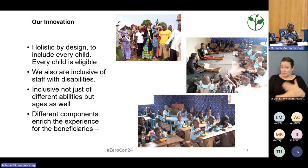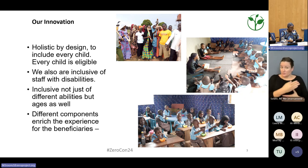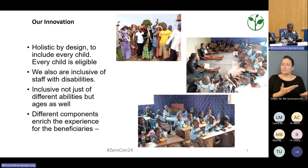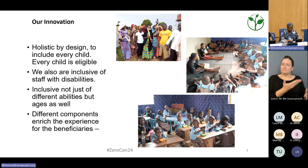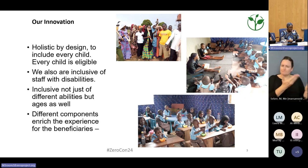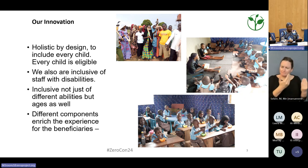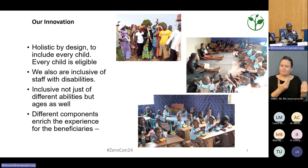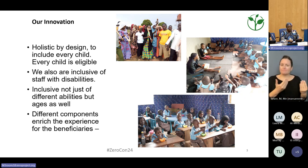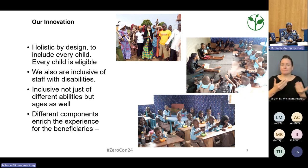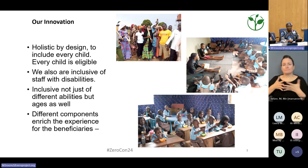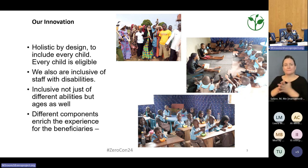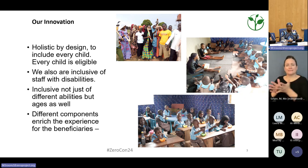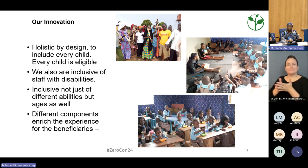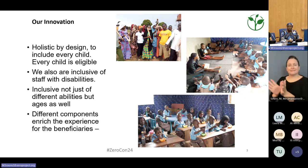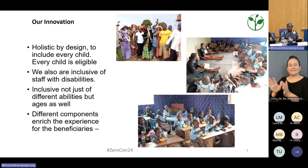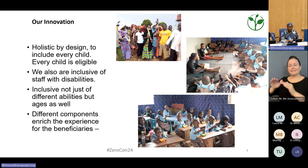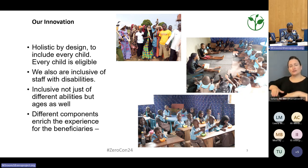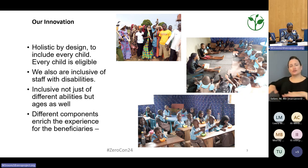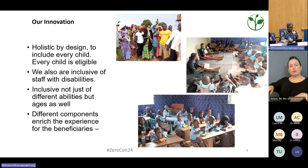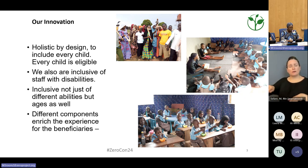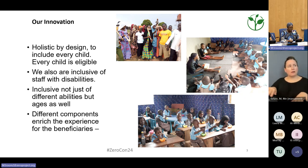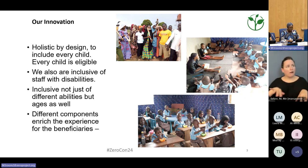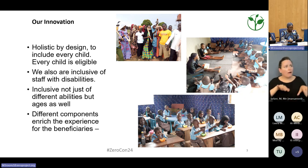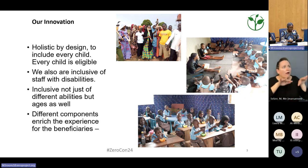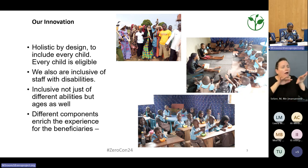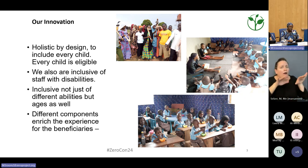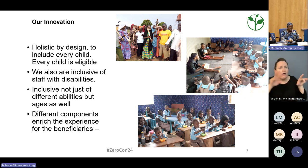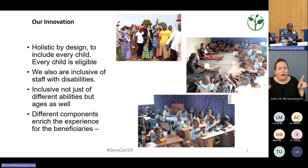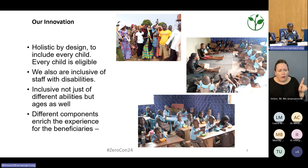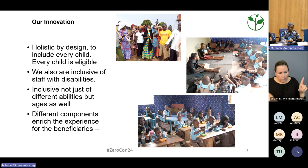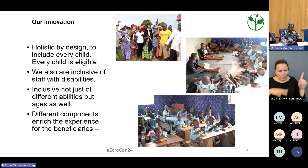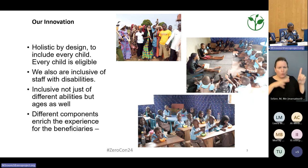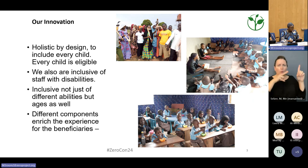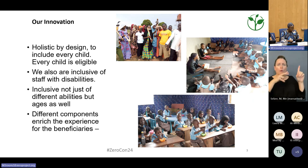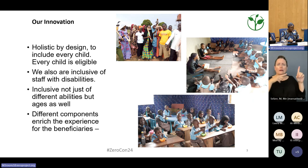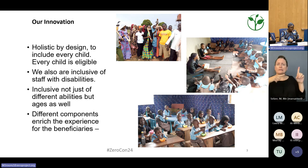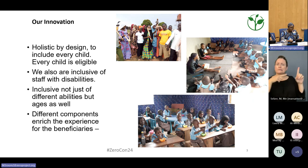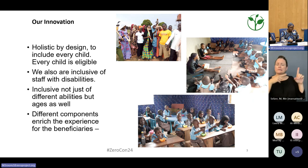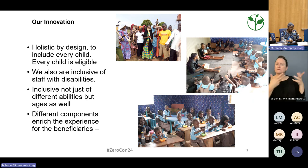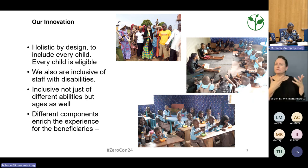and it is inspiring for the children to see that disabilities do not need to hinder their